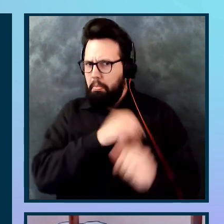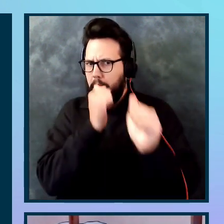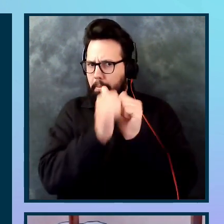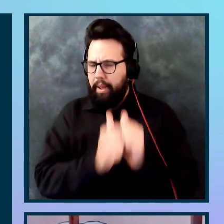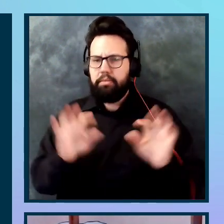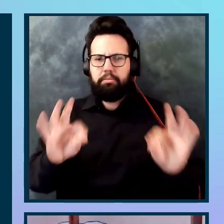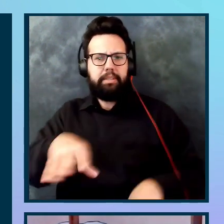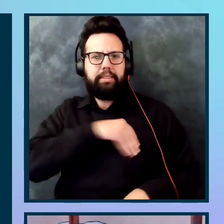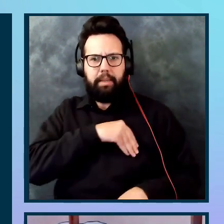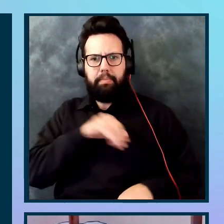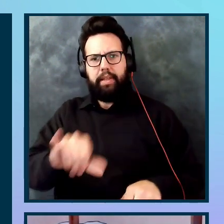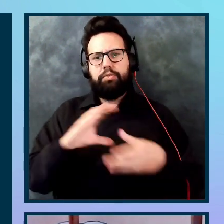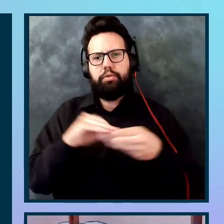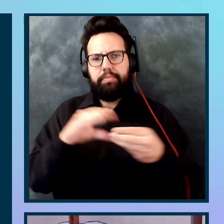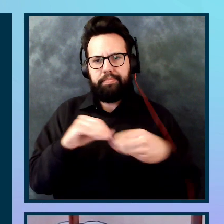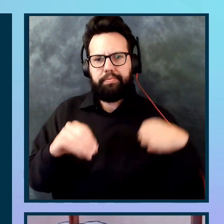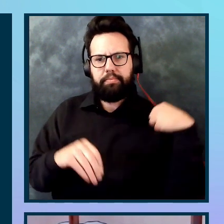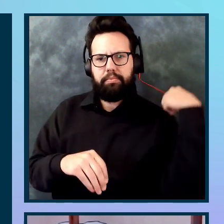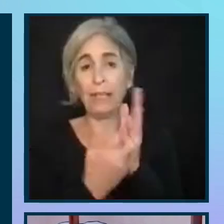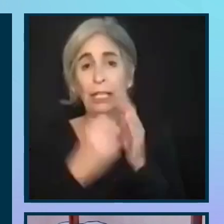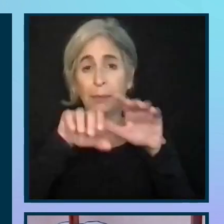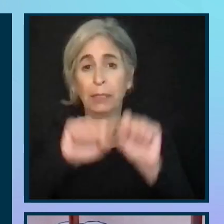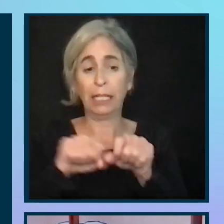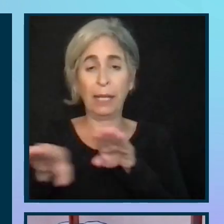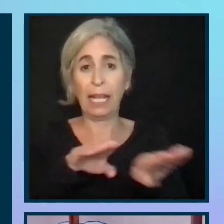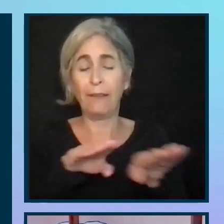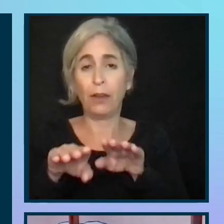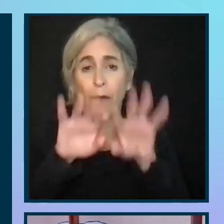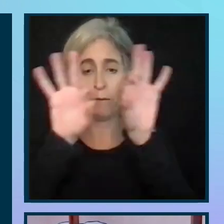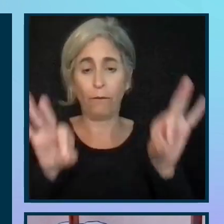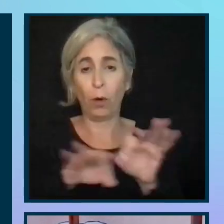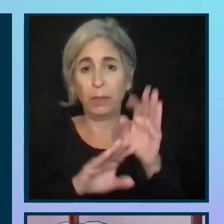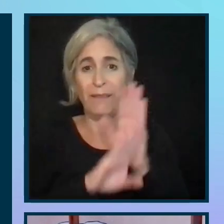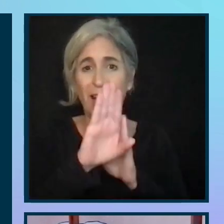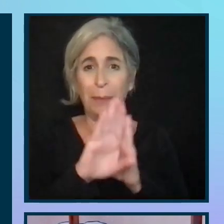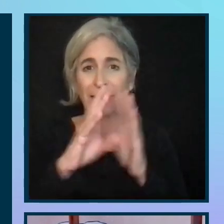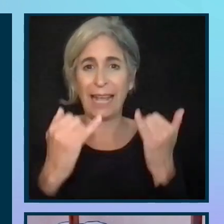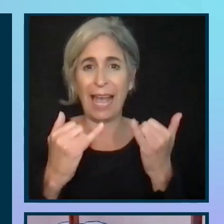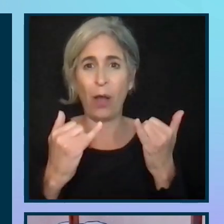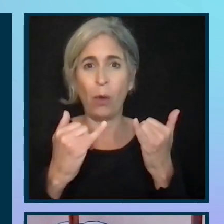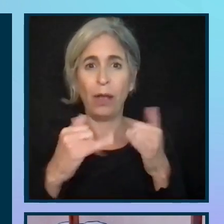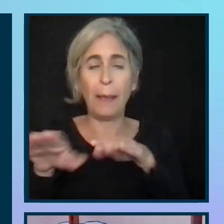so let's dive into accessibility behavior-informed development now that we've discussed behavior-driven development